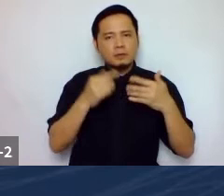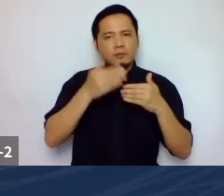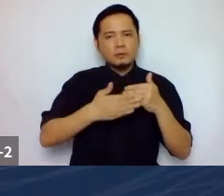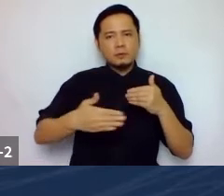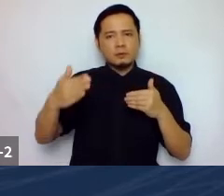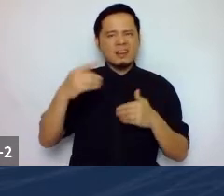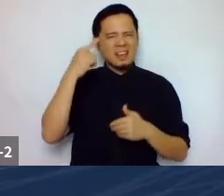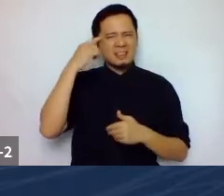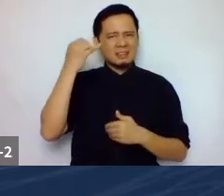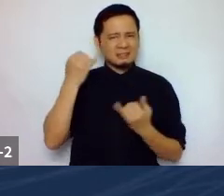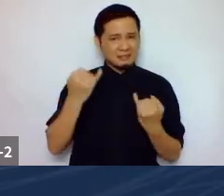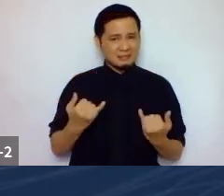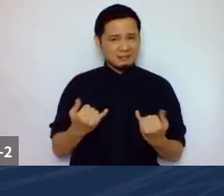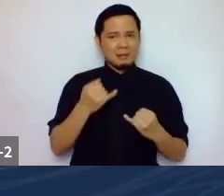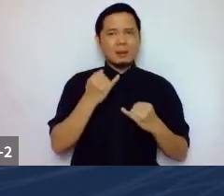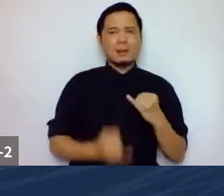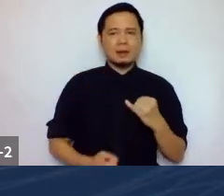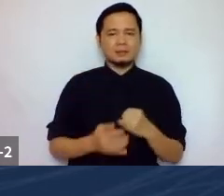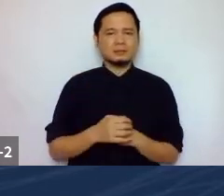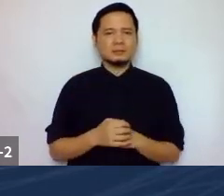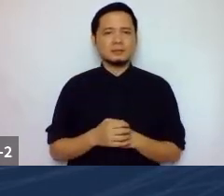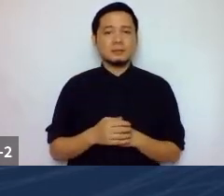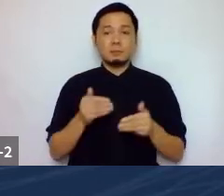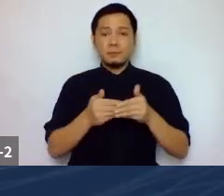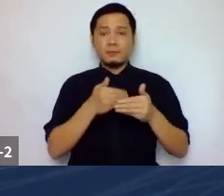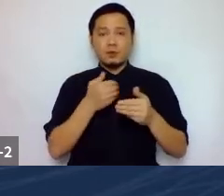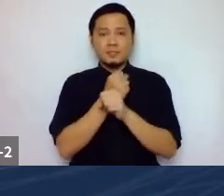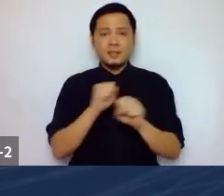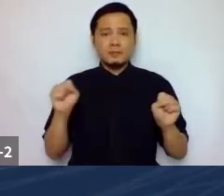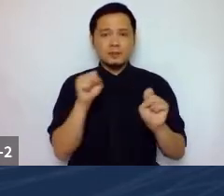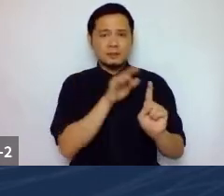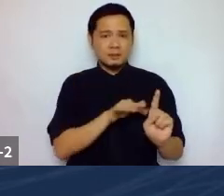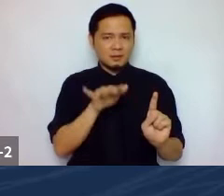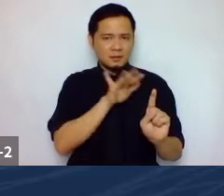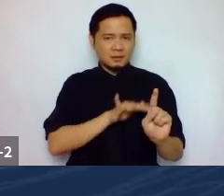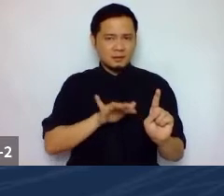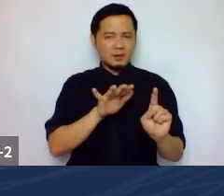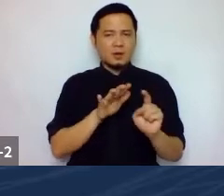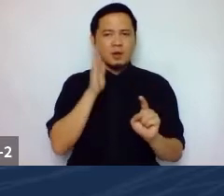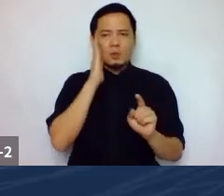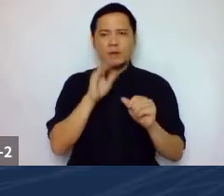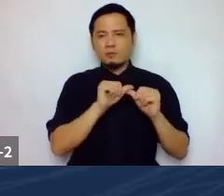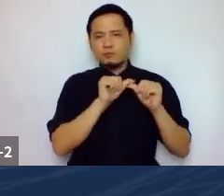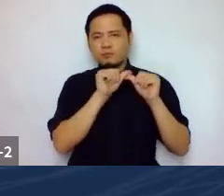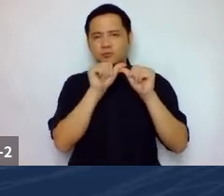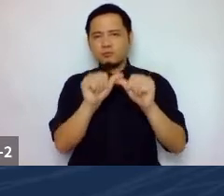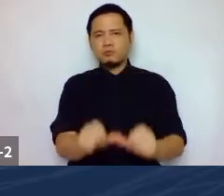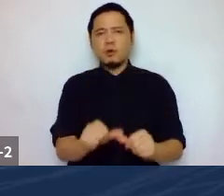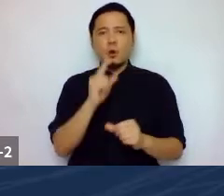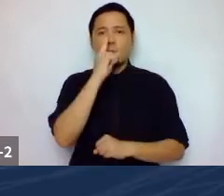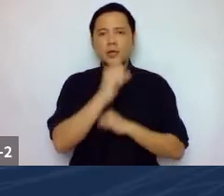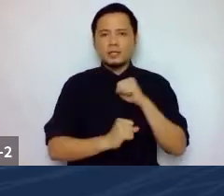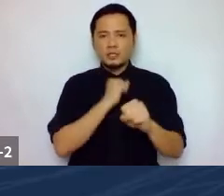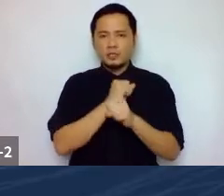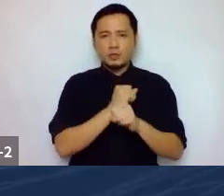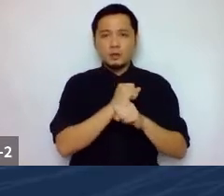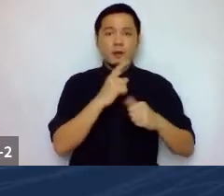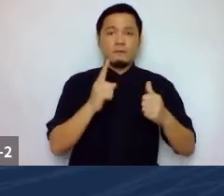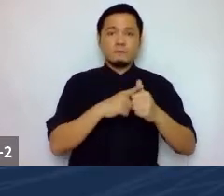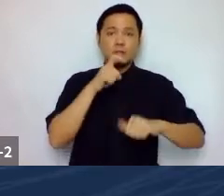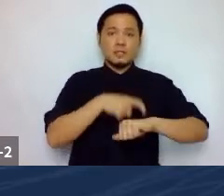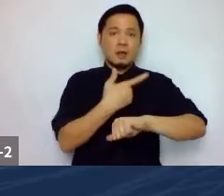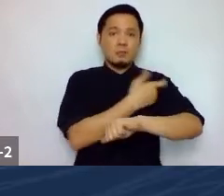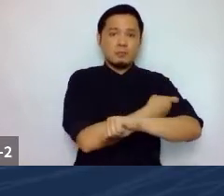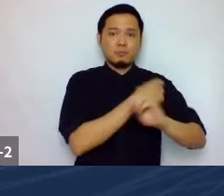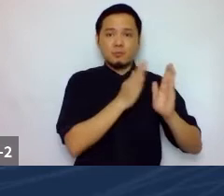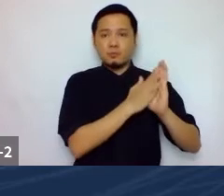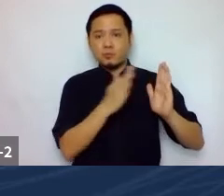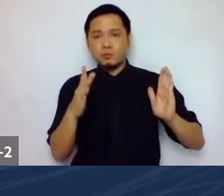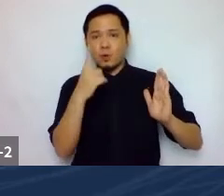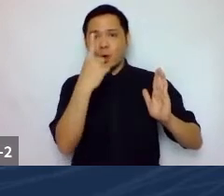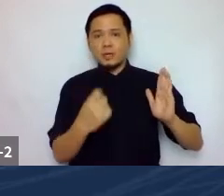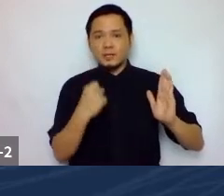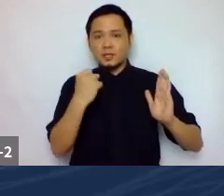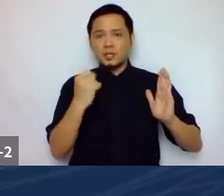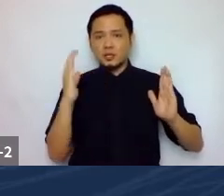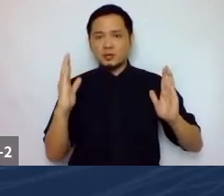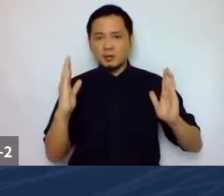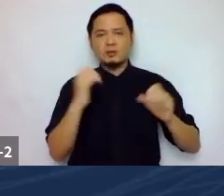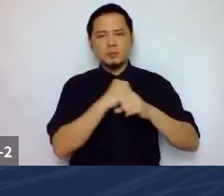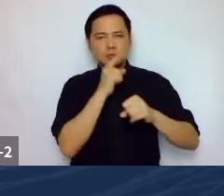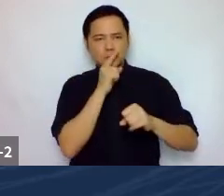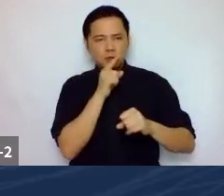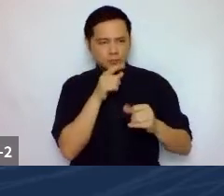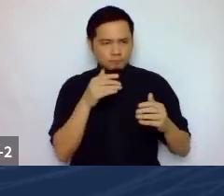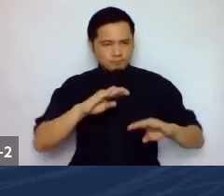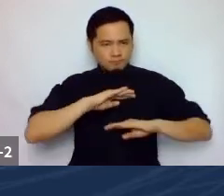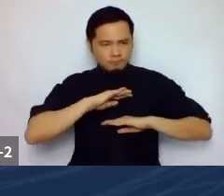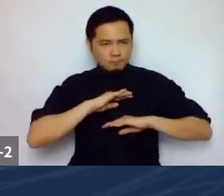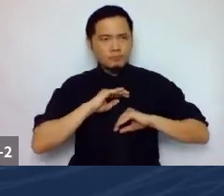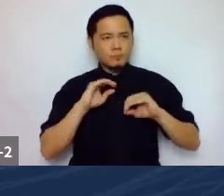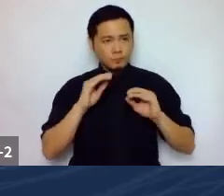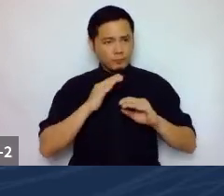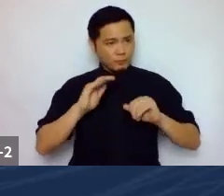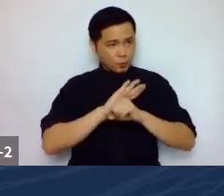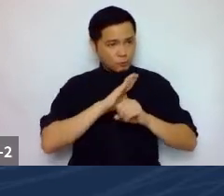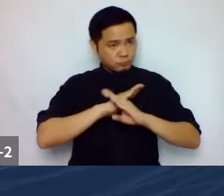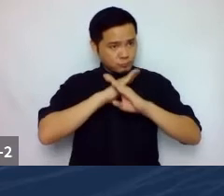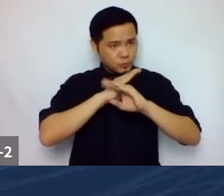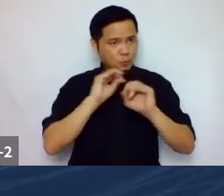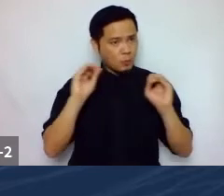So for the safety surveillance, you will be monitored for until one year after you are vaccinated to make sure that you are protected and you are not feeling any adverse events for the whole year.